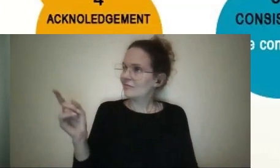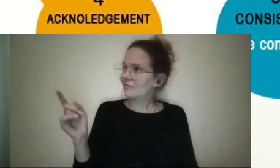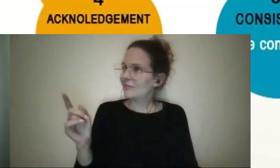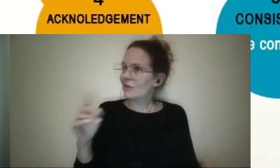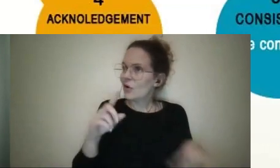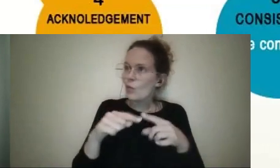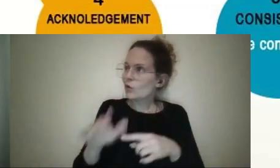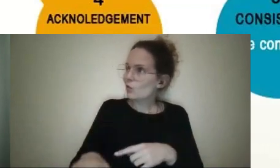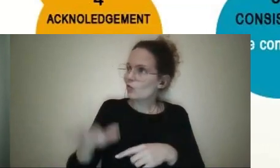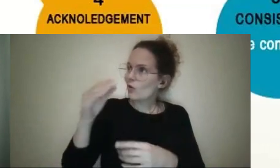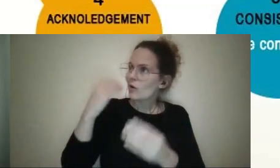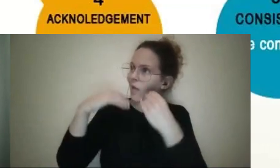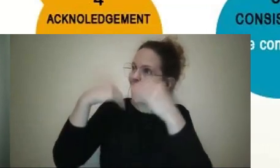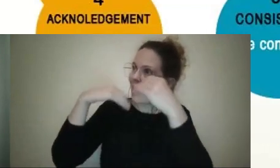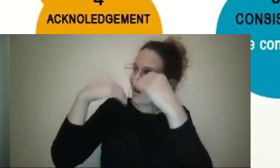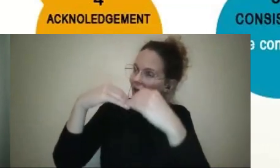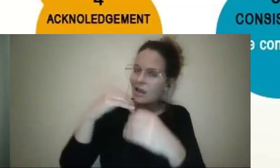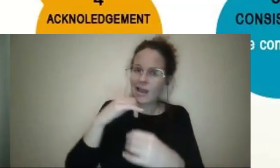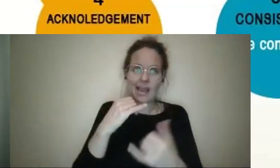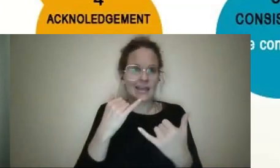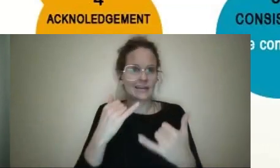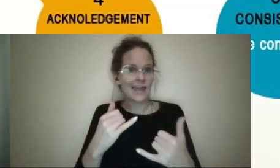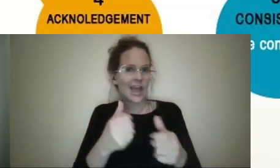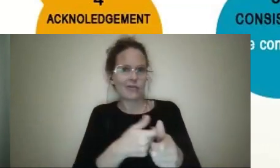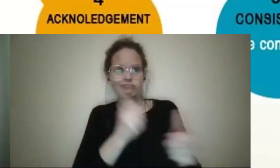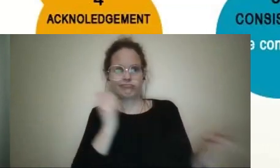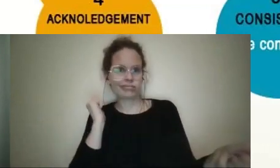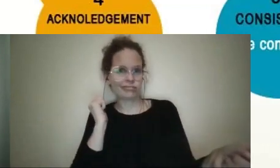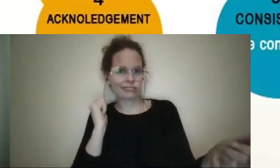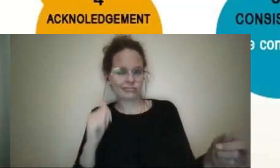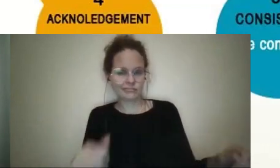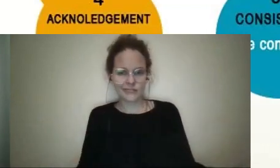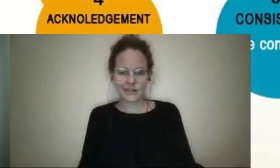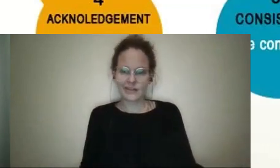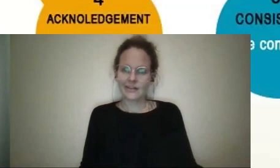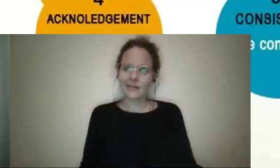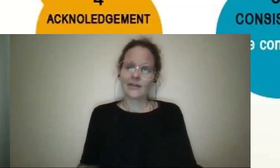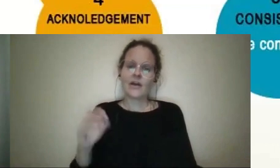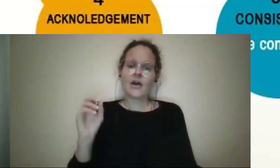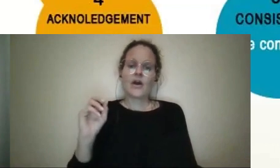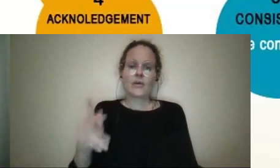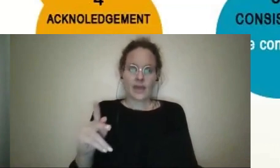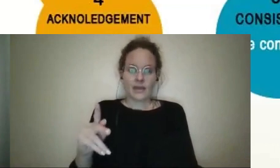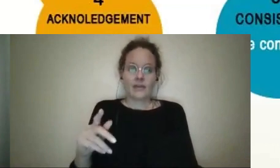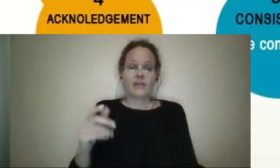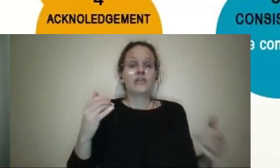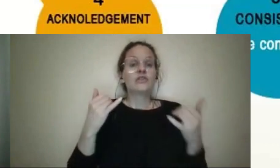ate!" And now they won't even touch it. So okay, well then I need to try something new,